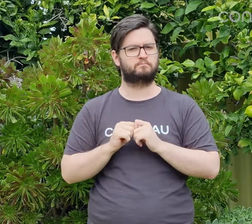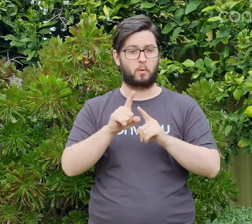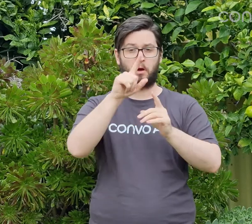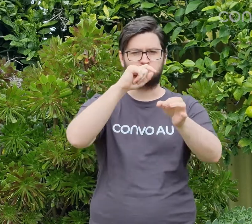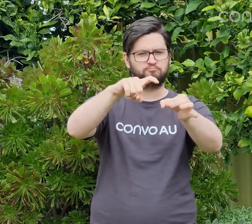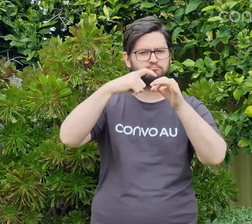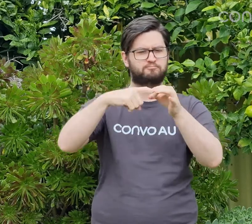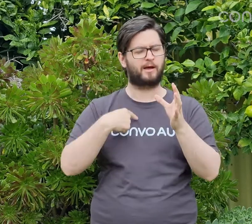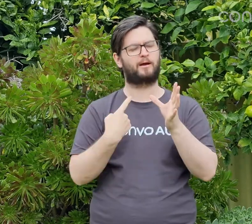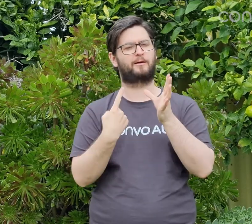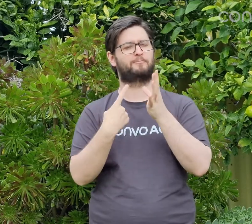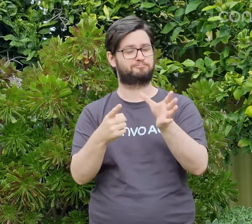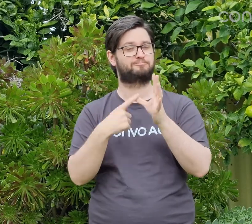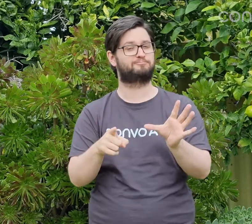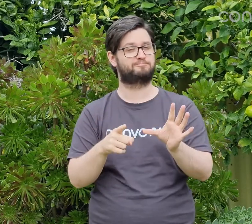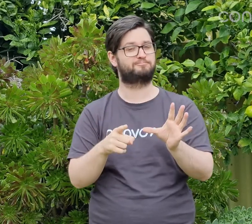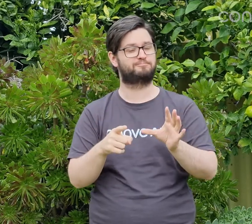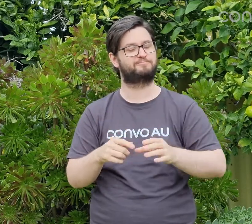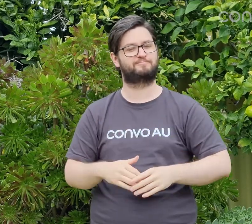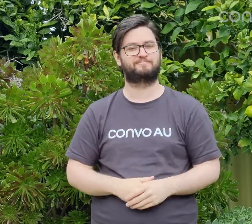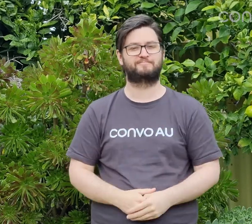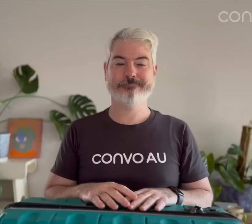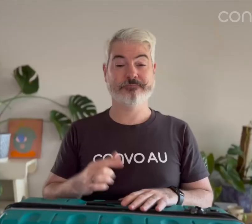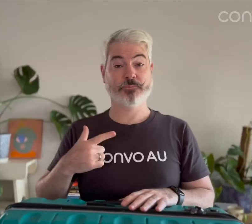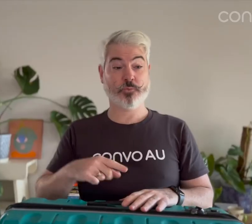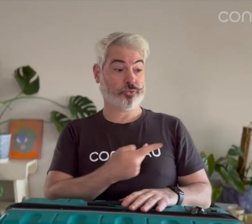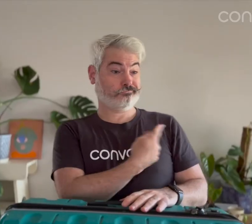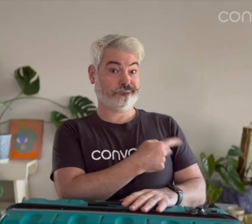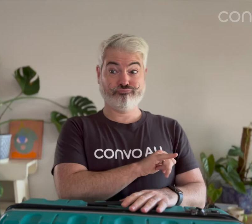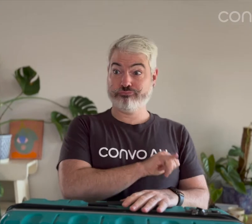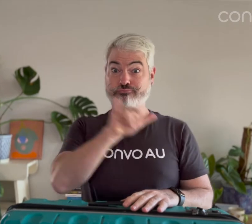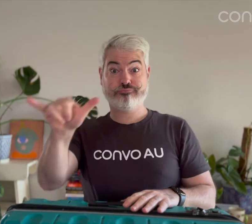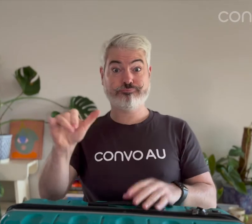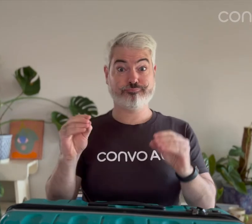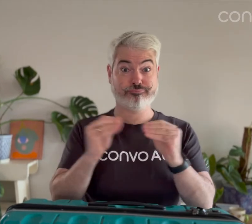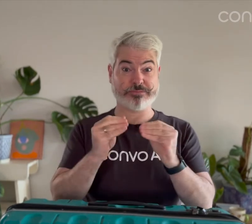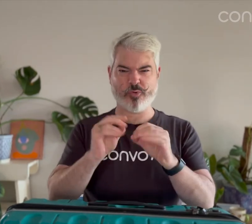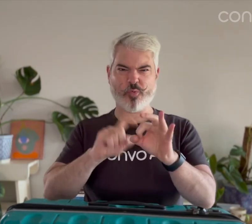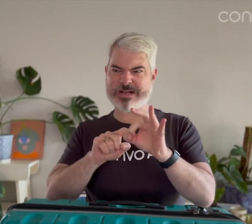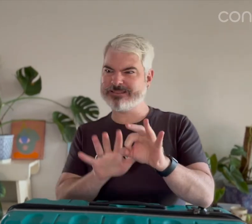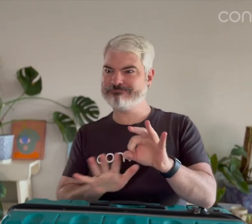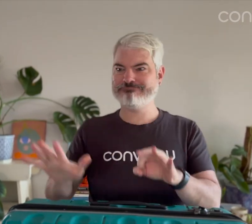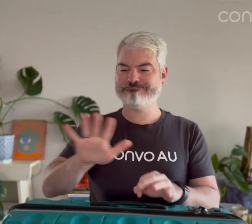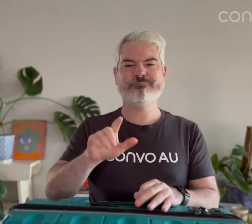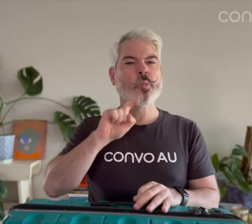and get your questions answered. Because we will be in Queensland,